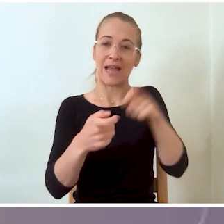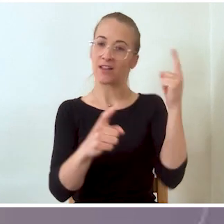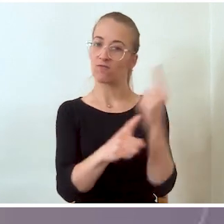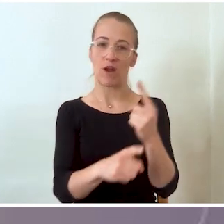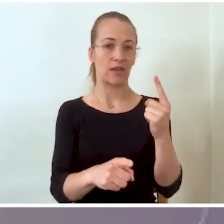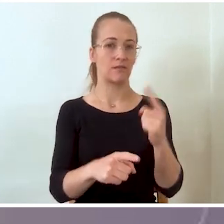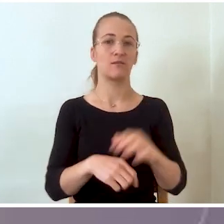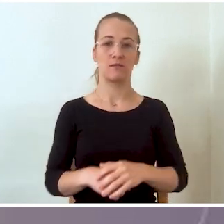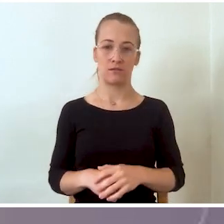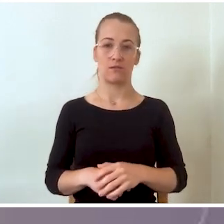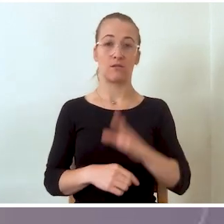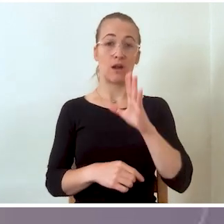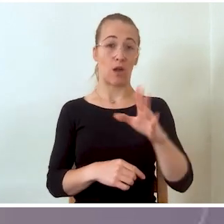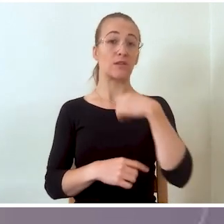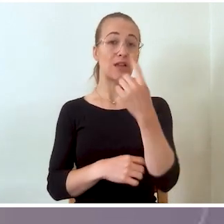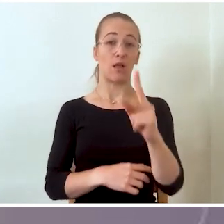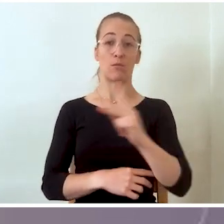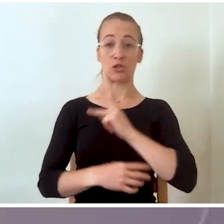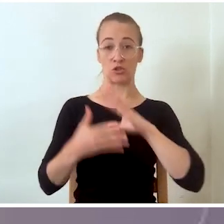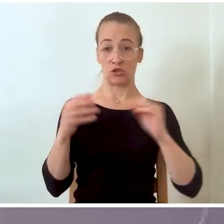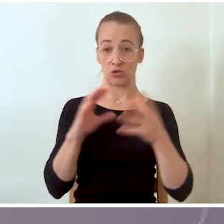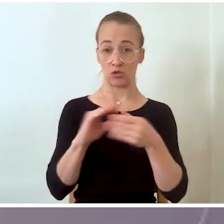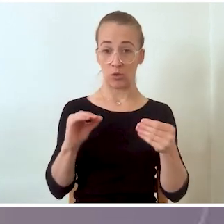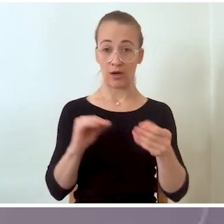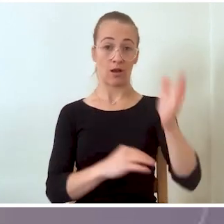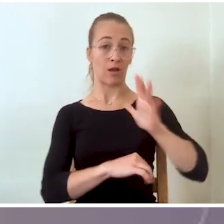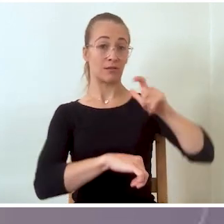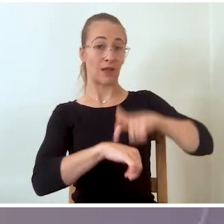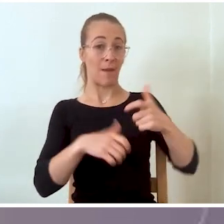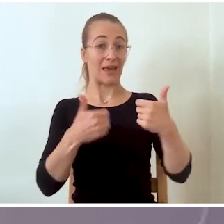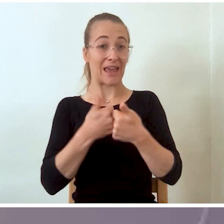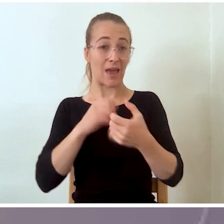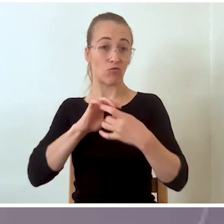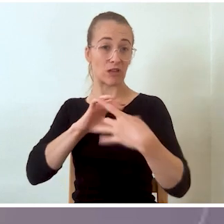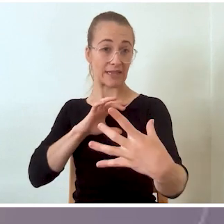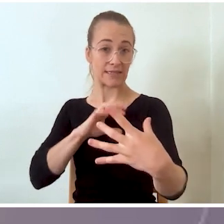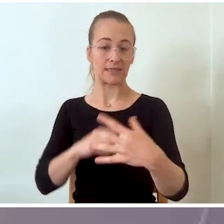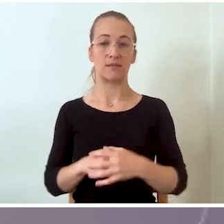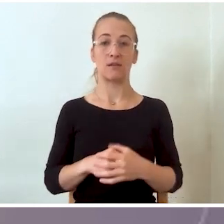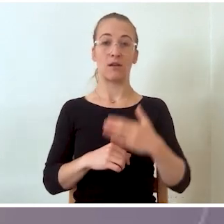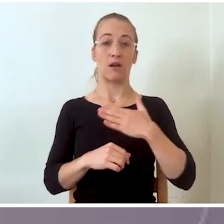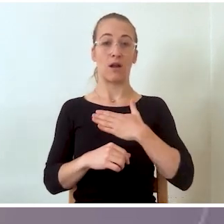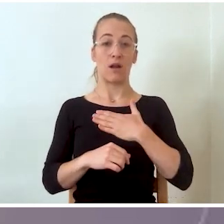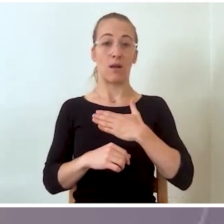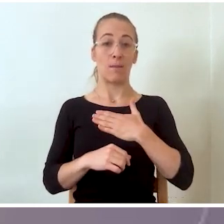I will tell you a personal story. At the time when that console came out, my child had a Sony product.